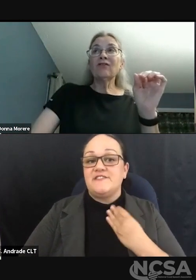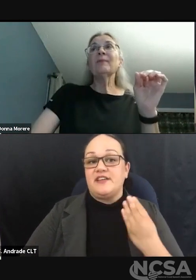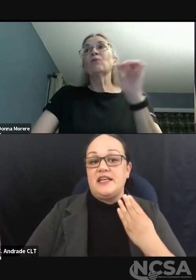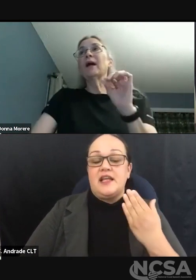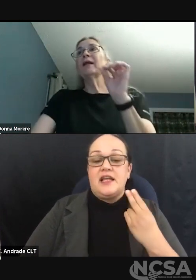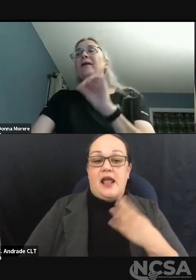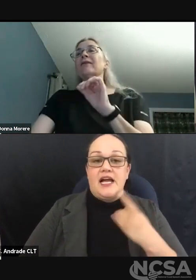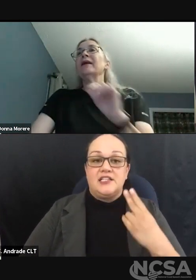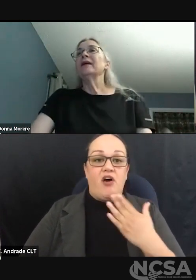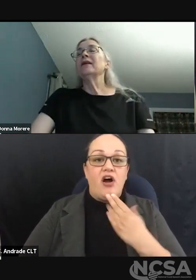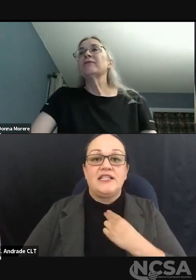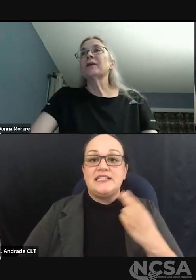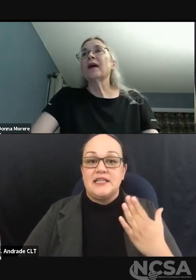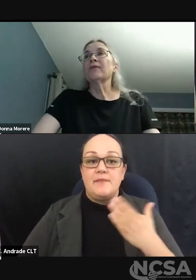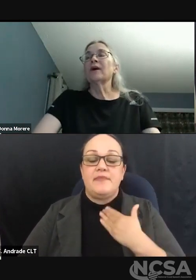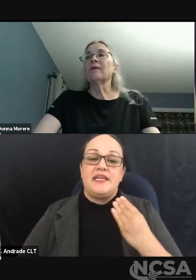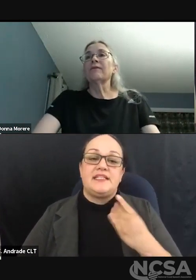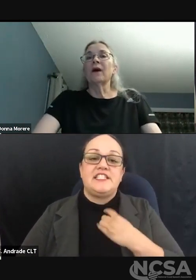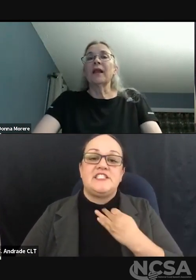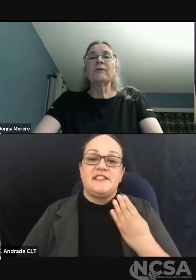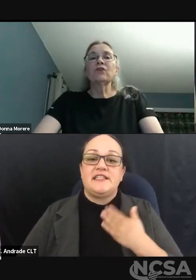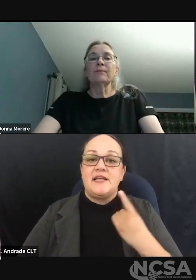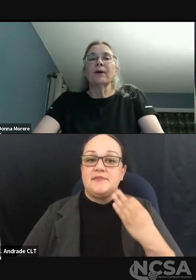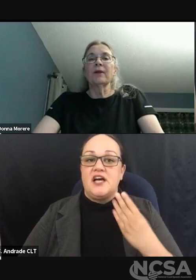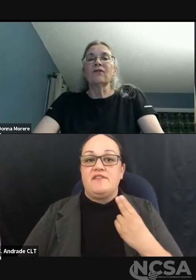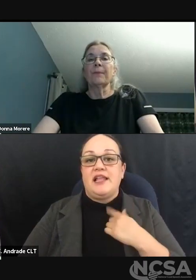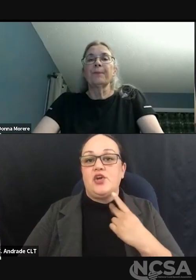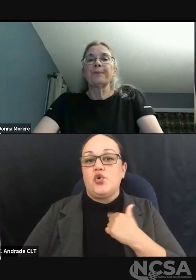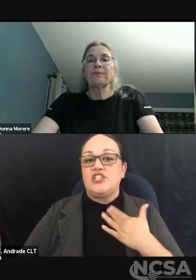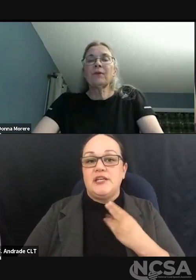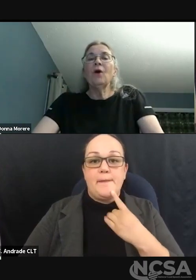autism as well as in different types of language impairments.